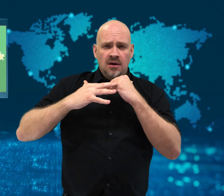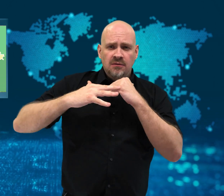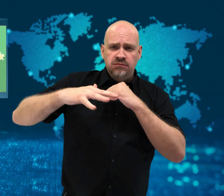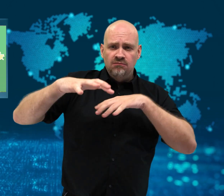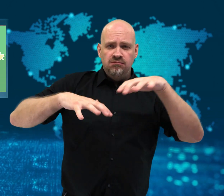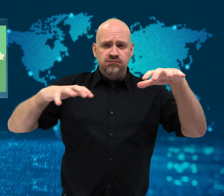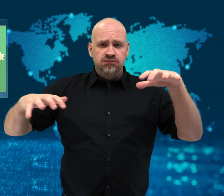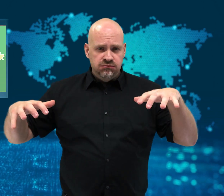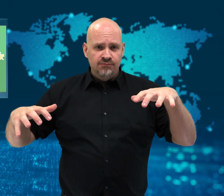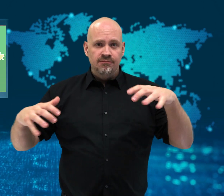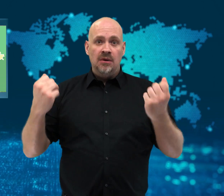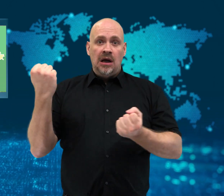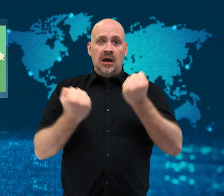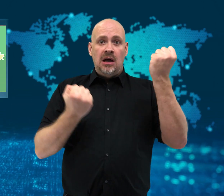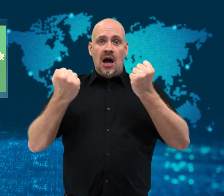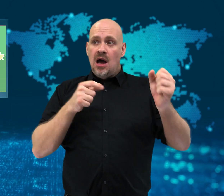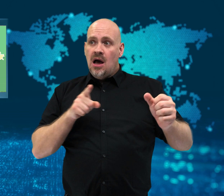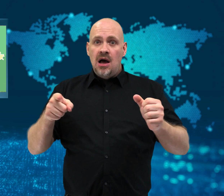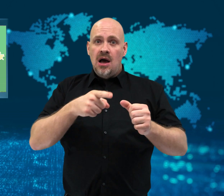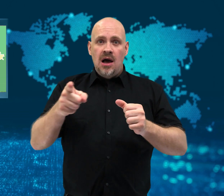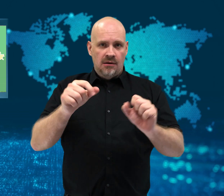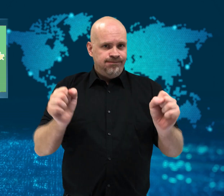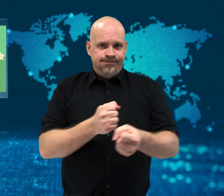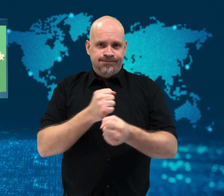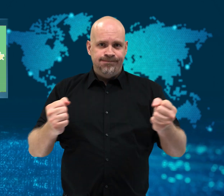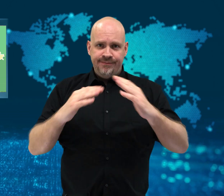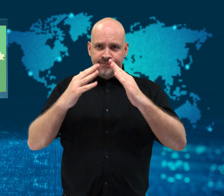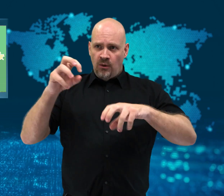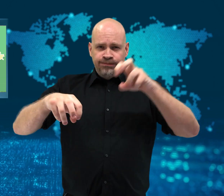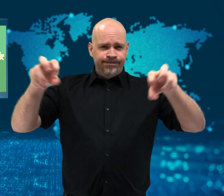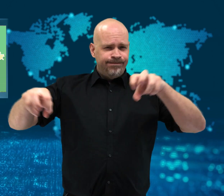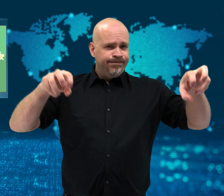and cannot be accessed by car.